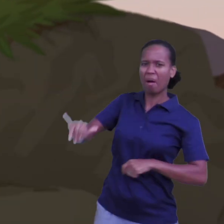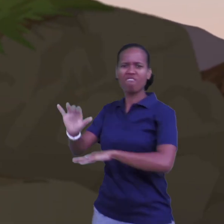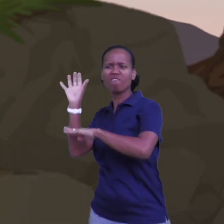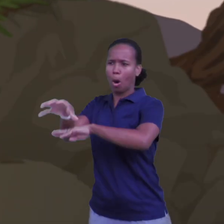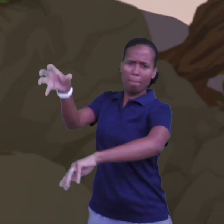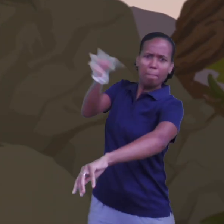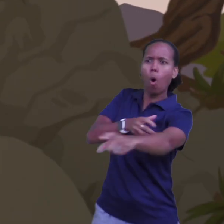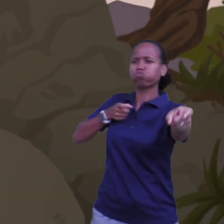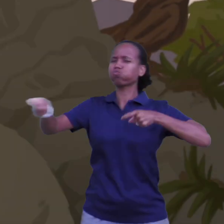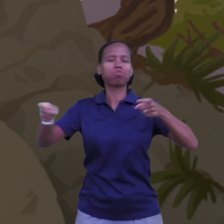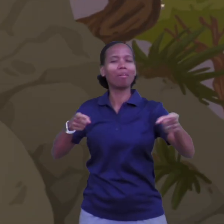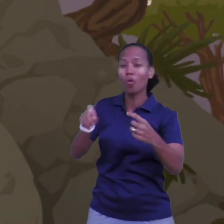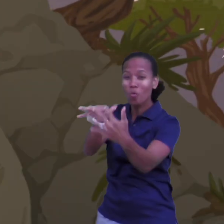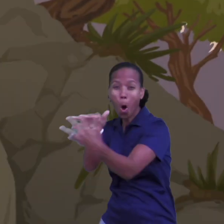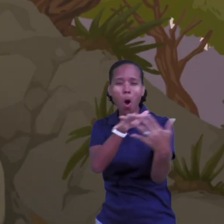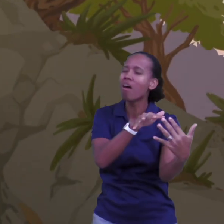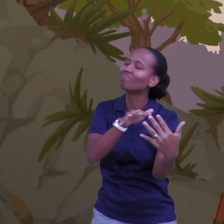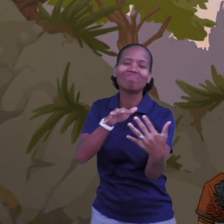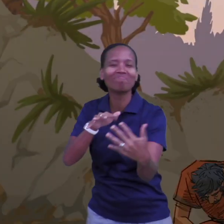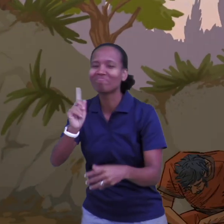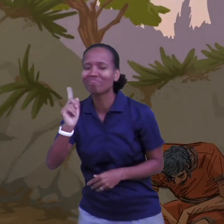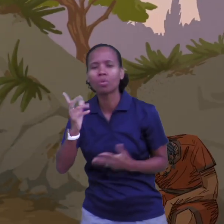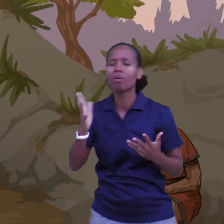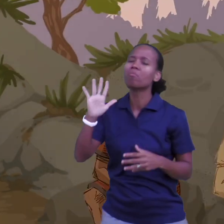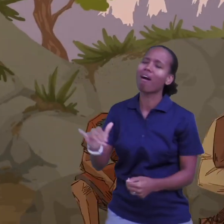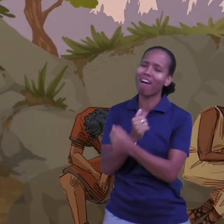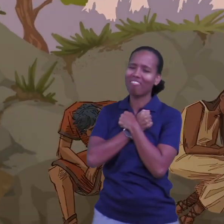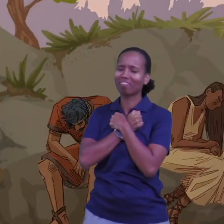not through coercion or violent force but through self-giving love,